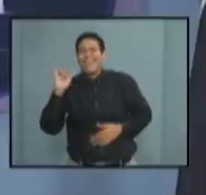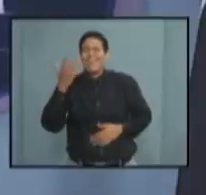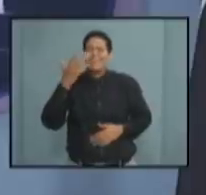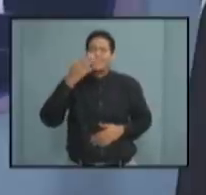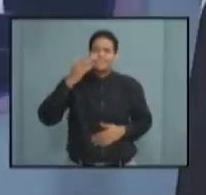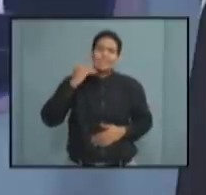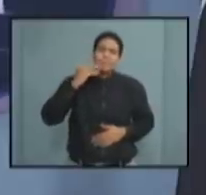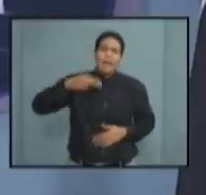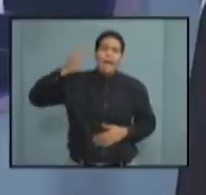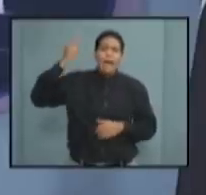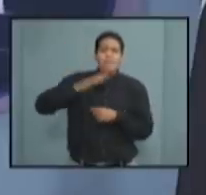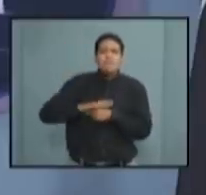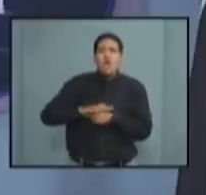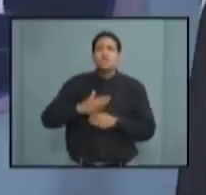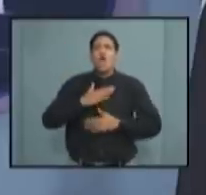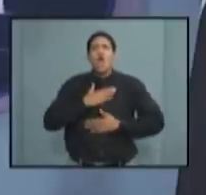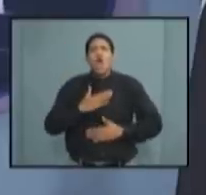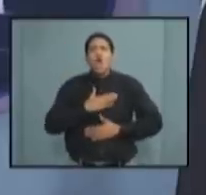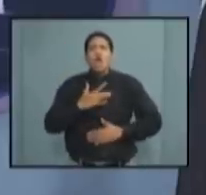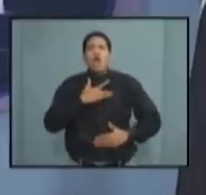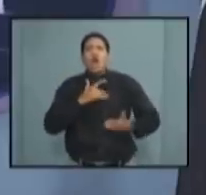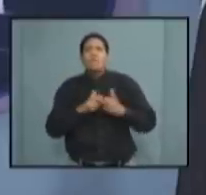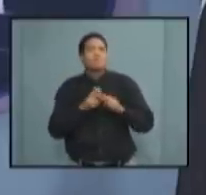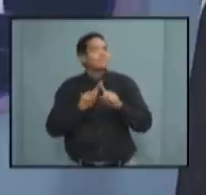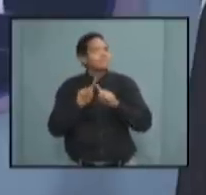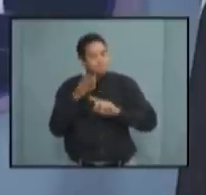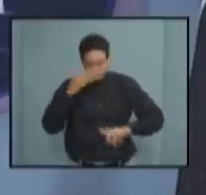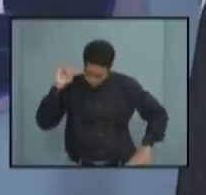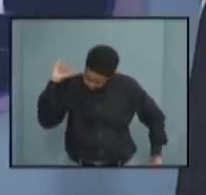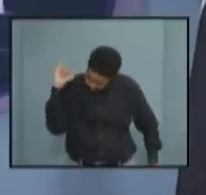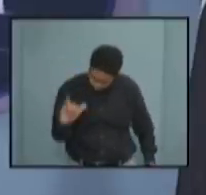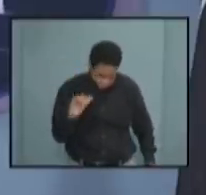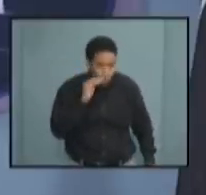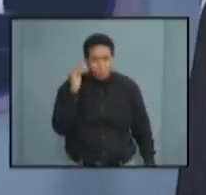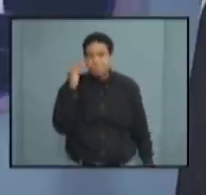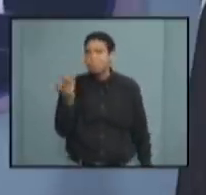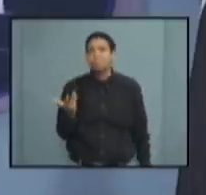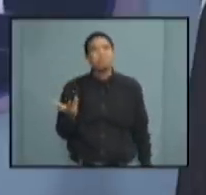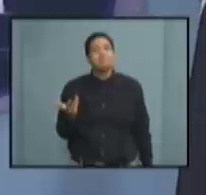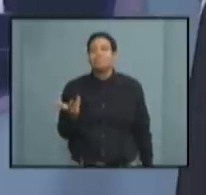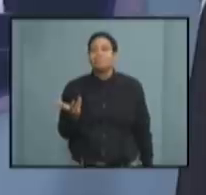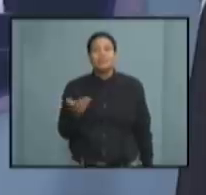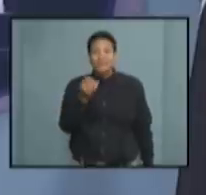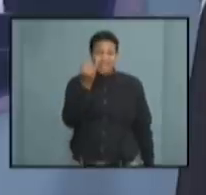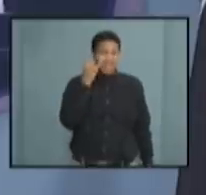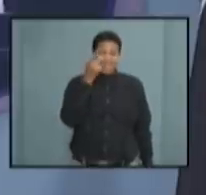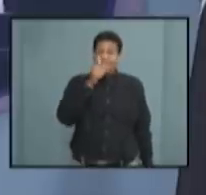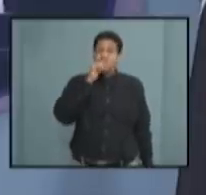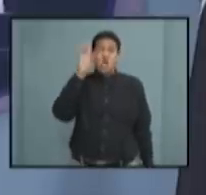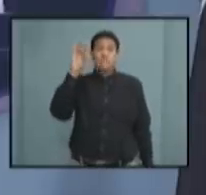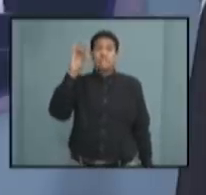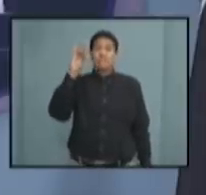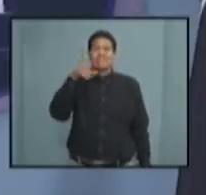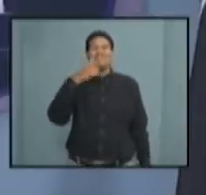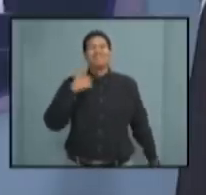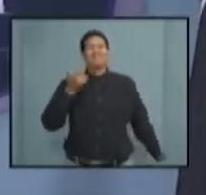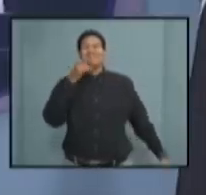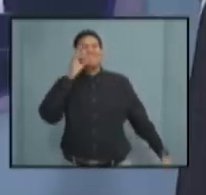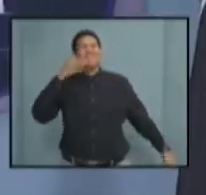respiratory illnesses so even if you are not 70 years of age even if you don't